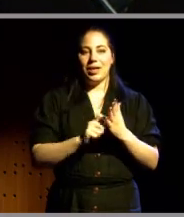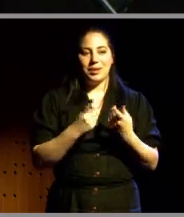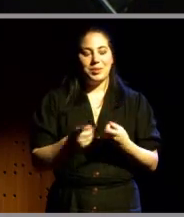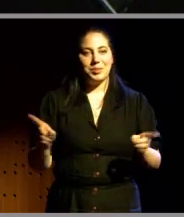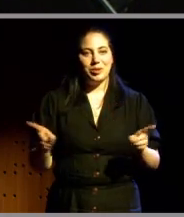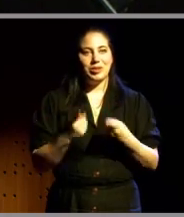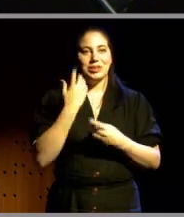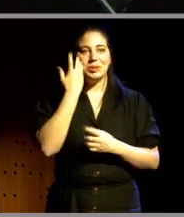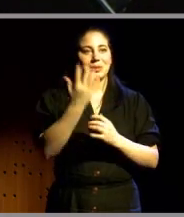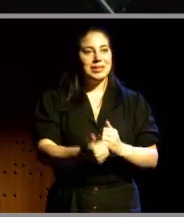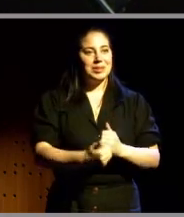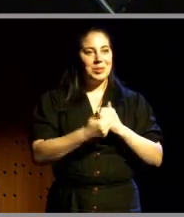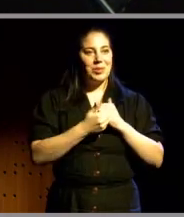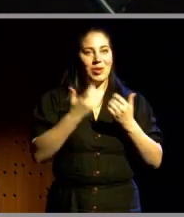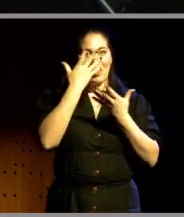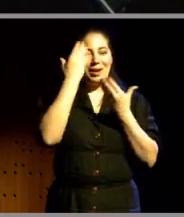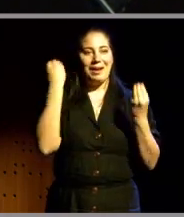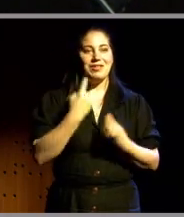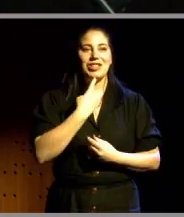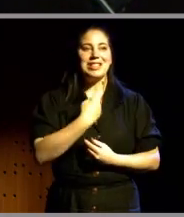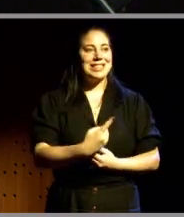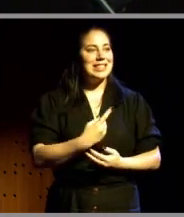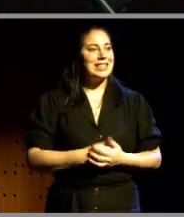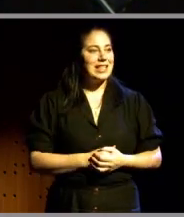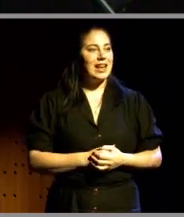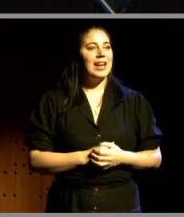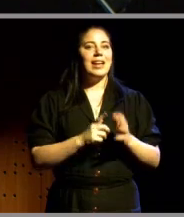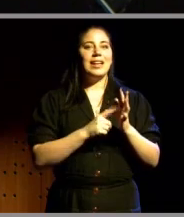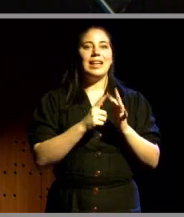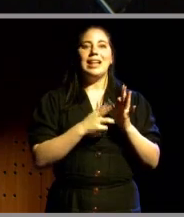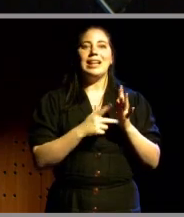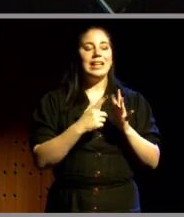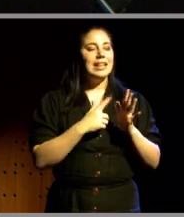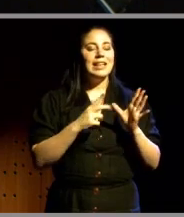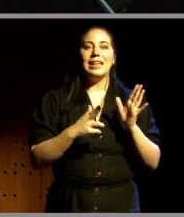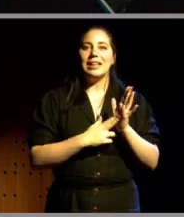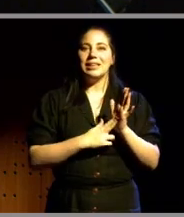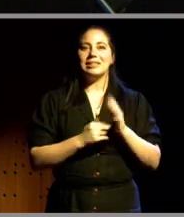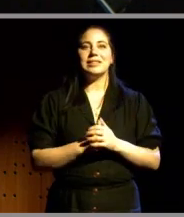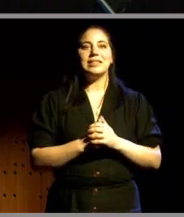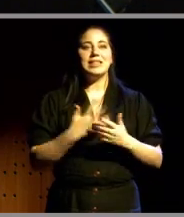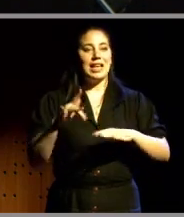And I forgot to say Lillian and Muglan theatre.